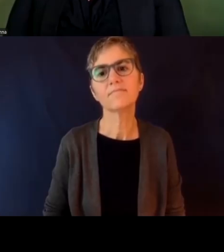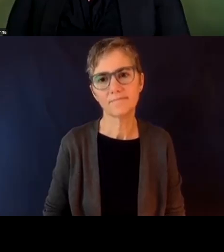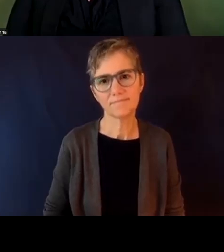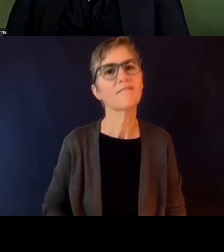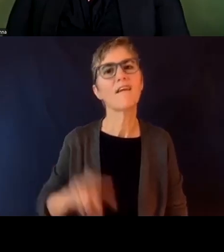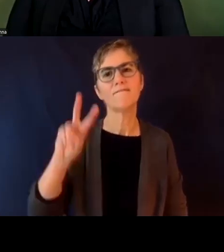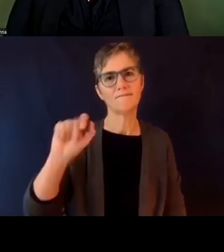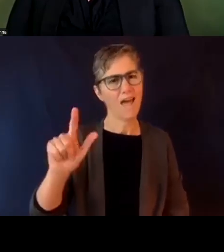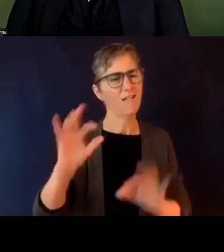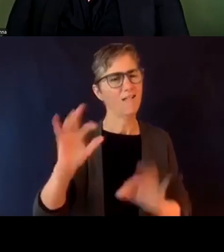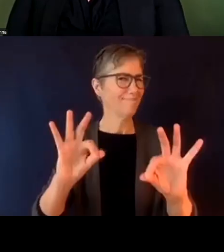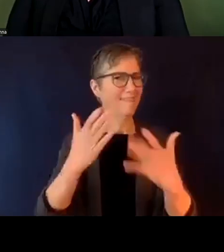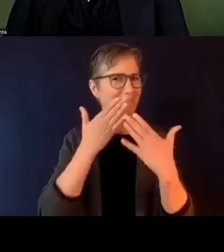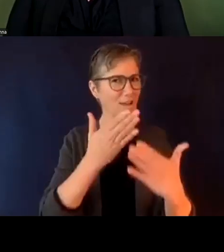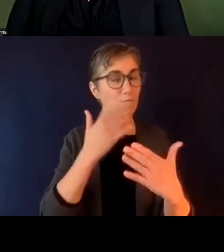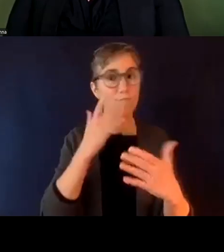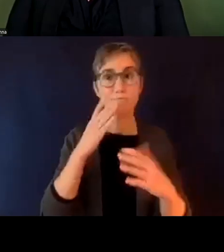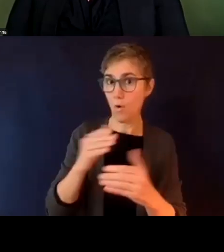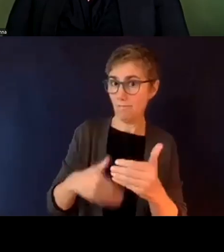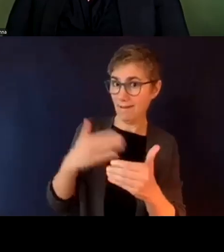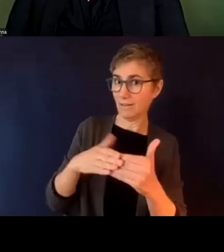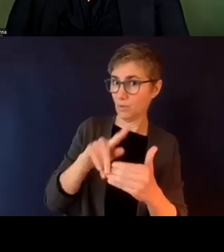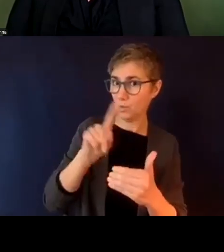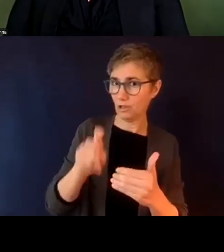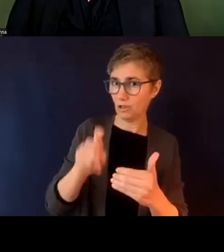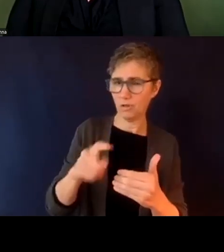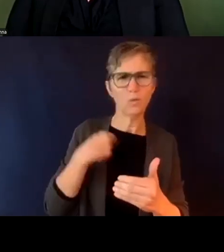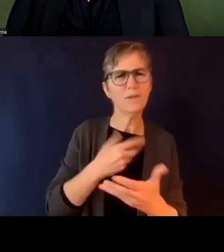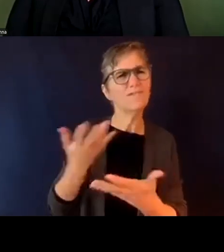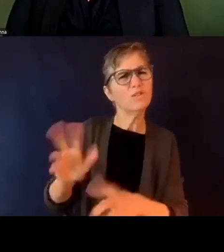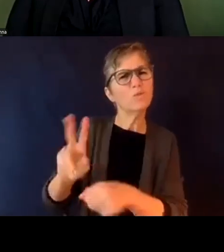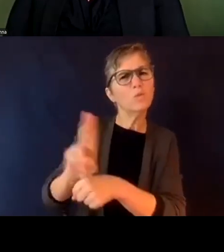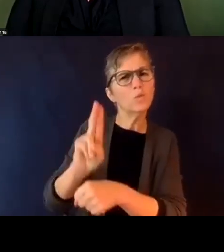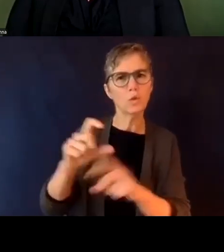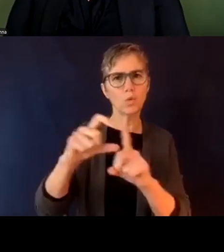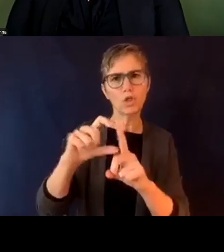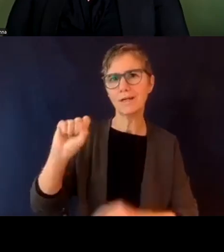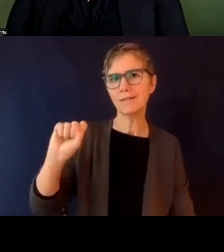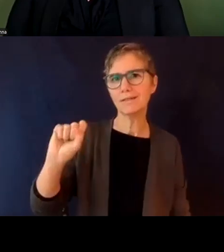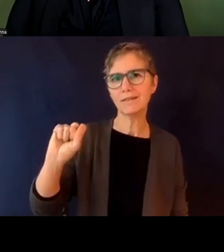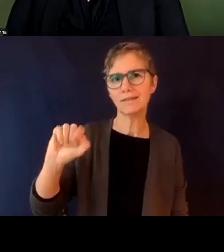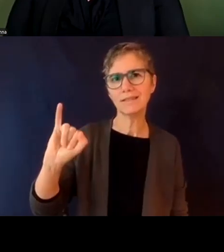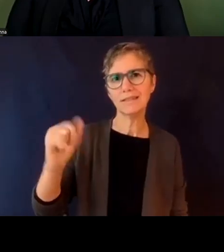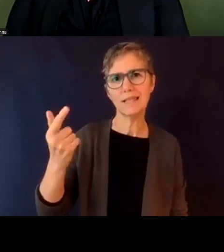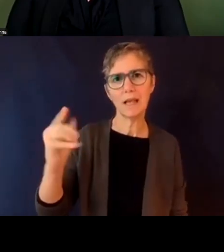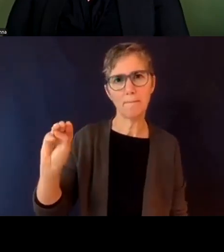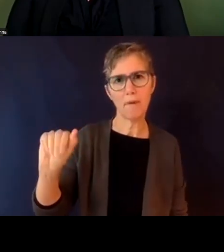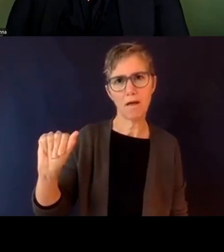only because I have an opportunity. We've used the word “stigma” and over the last several years,